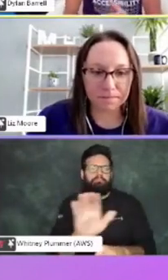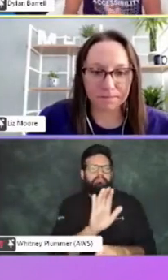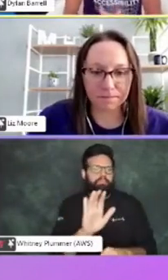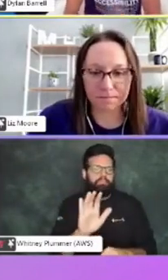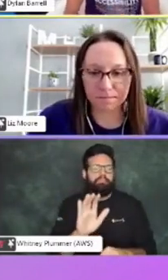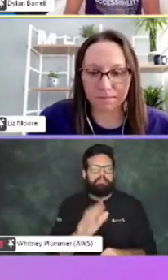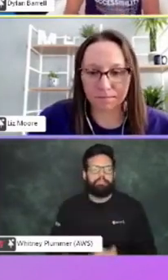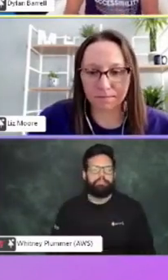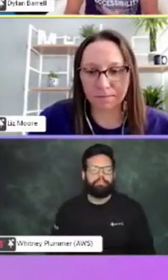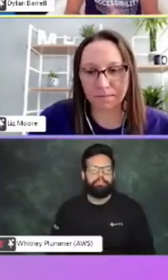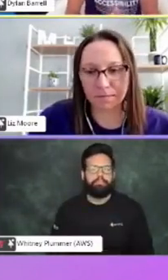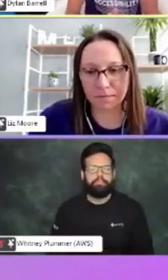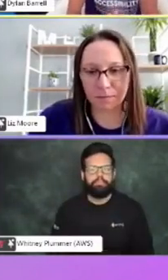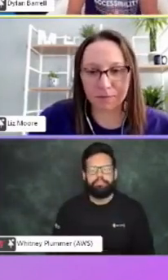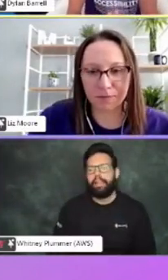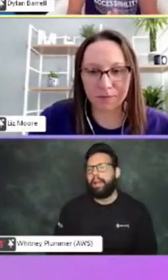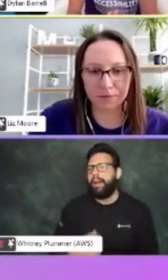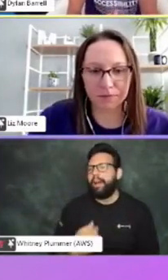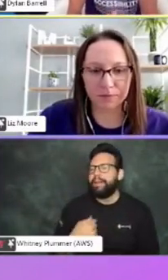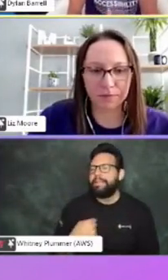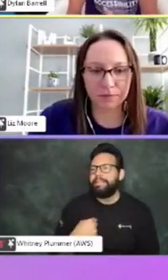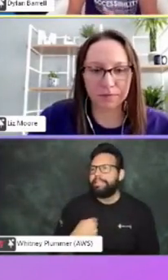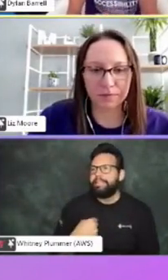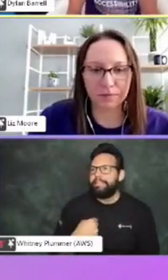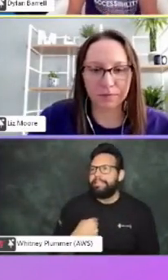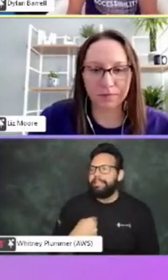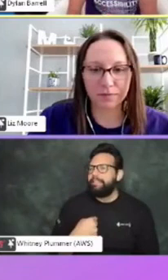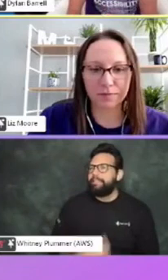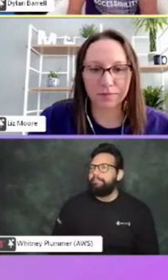I don't have off the top of my head the details